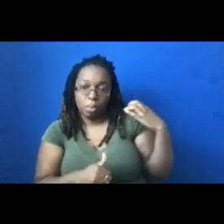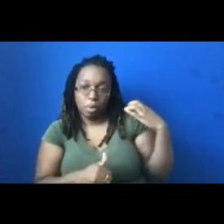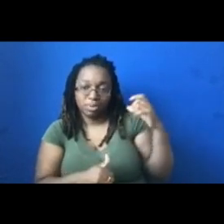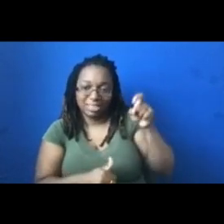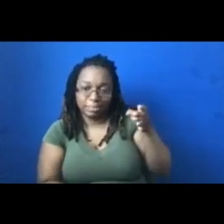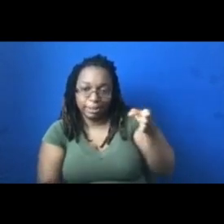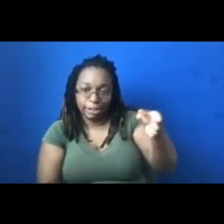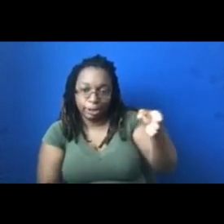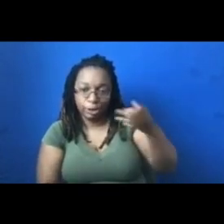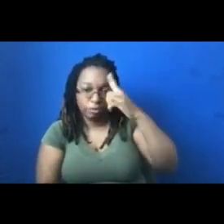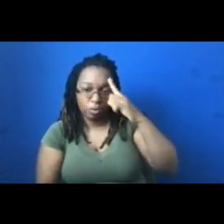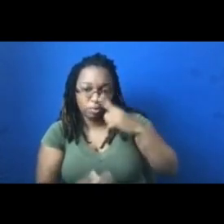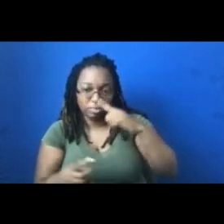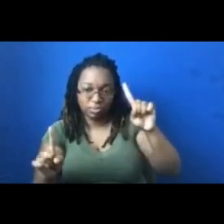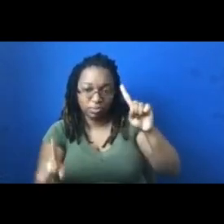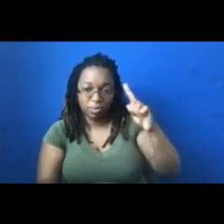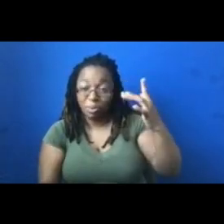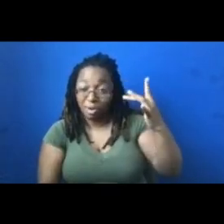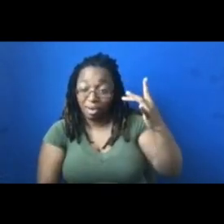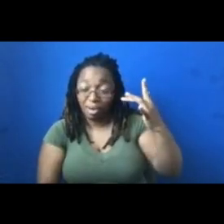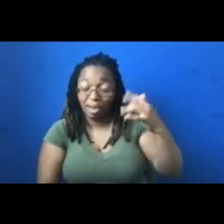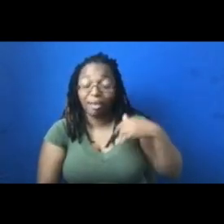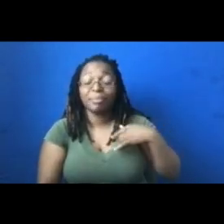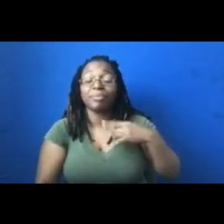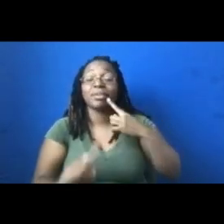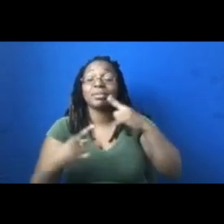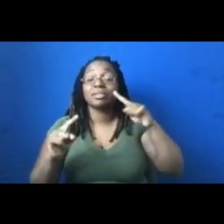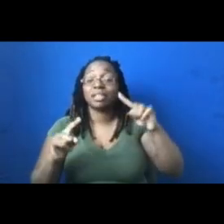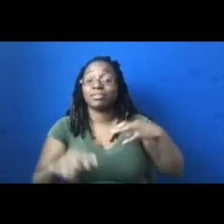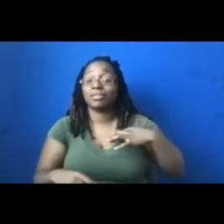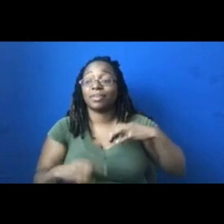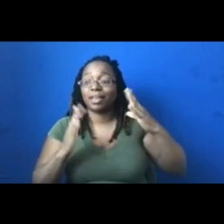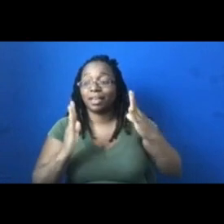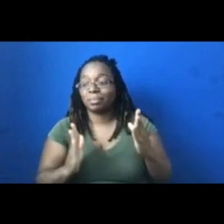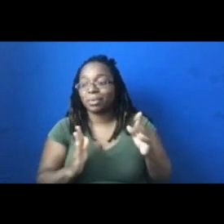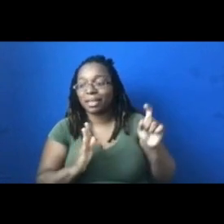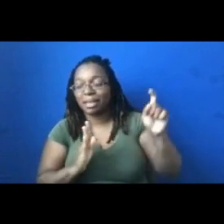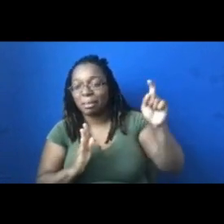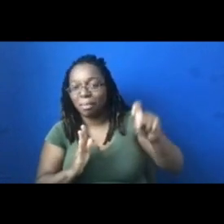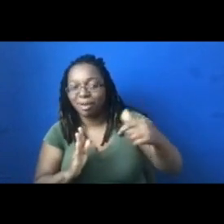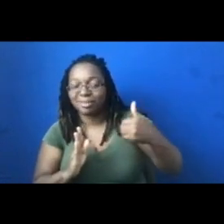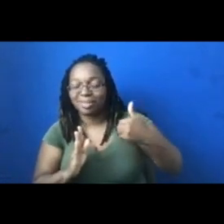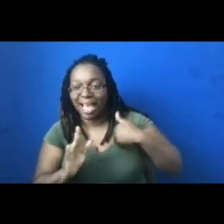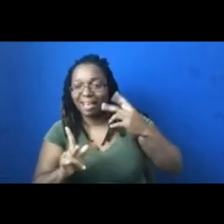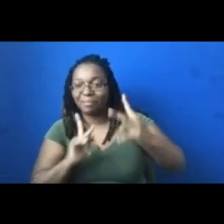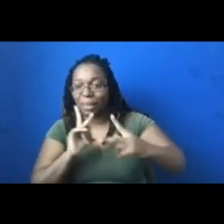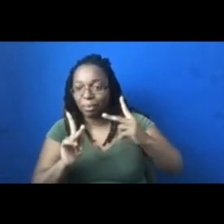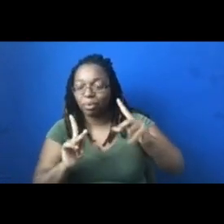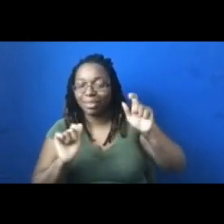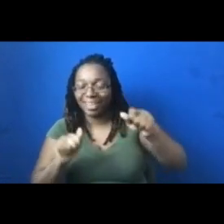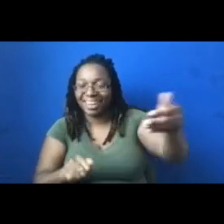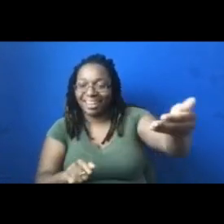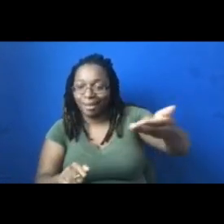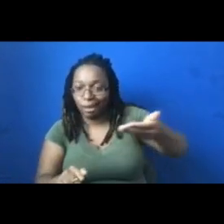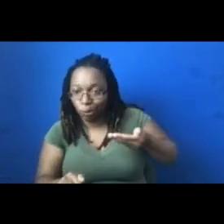because successful applicants must place people in jobs. On